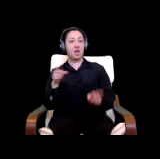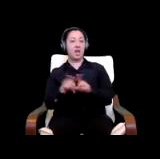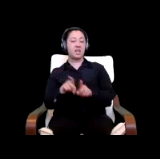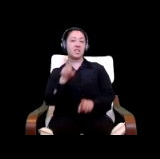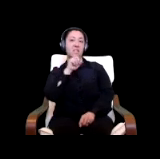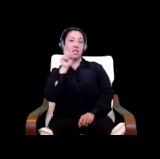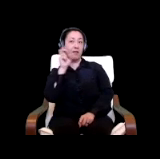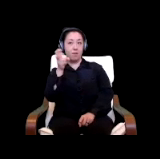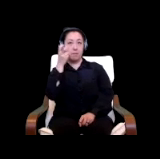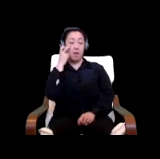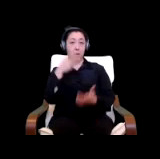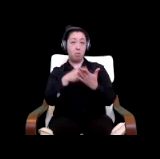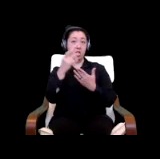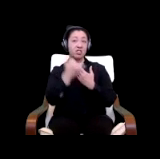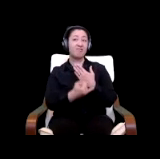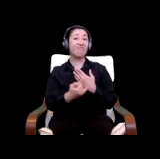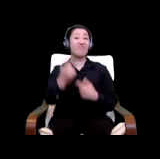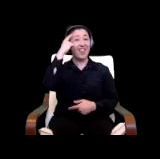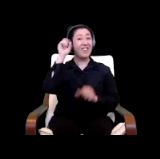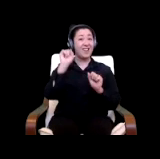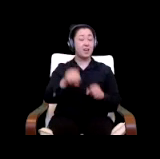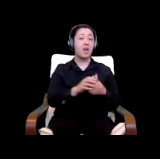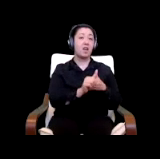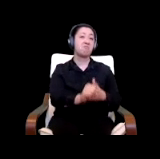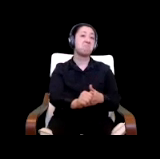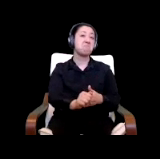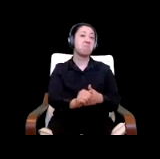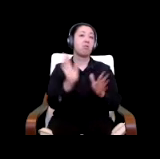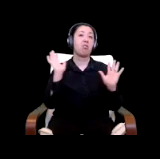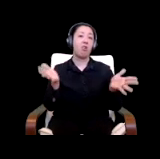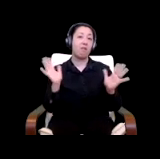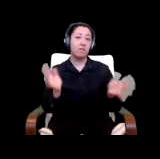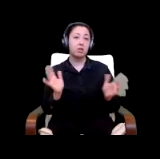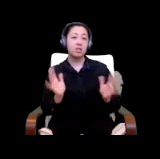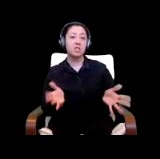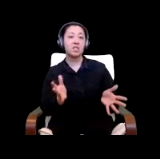that could help engender a lot of team discussion.